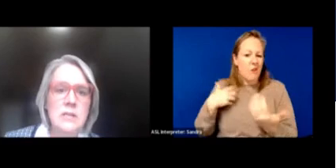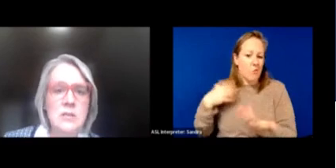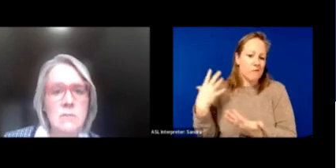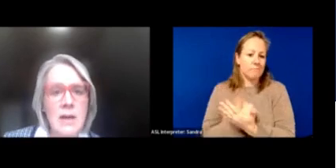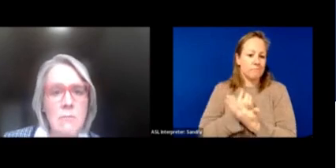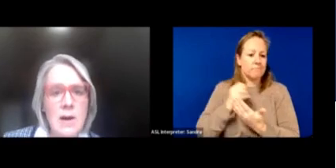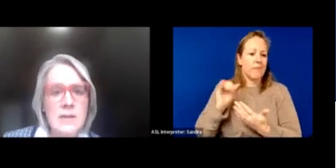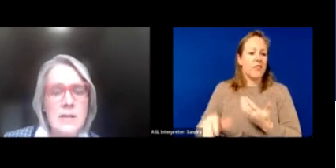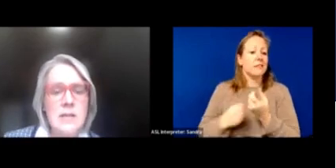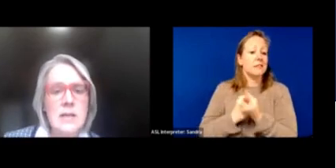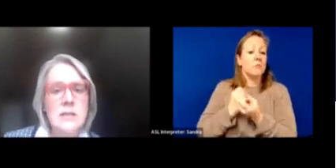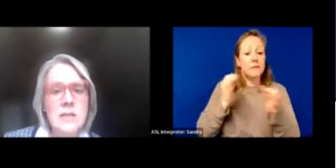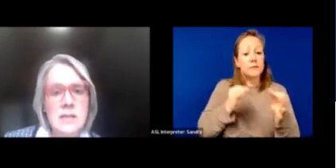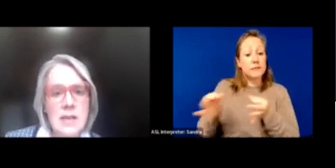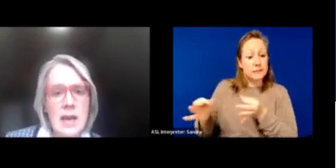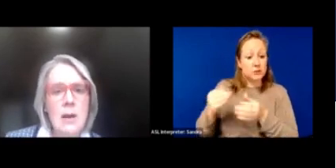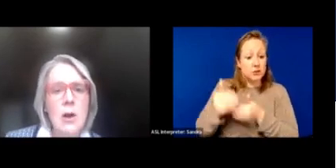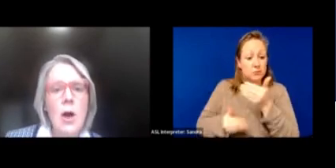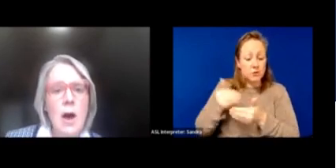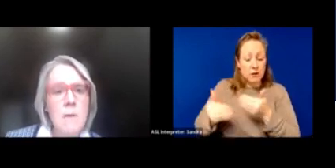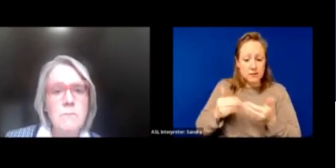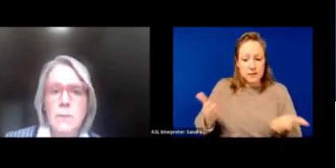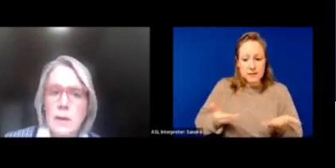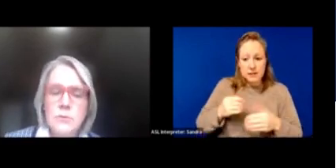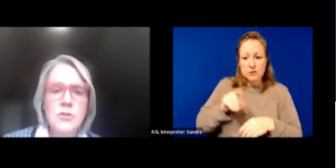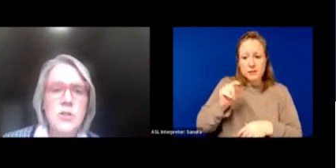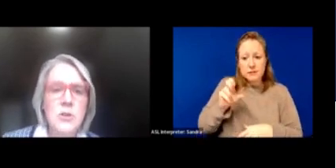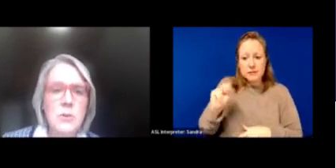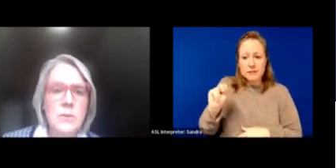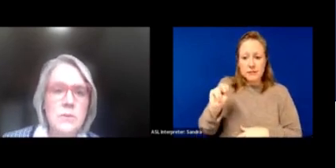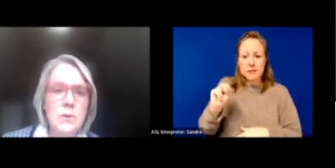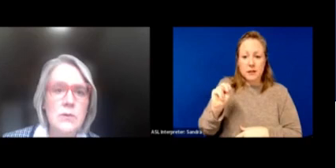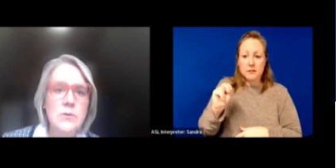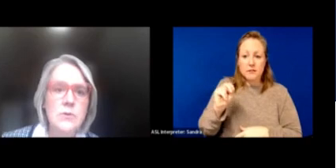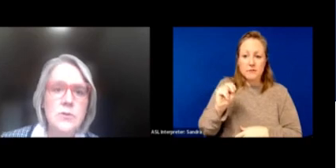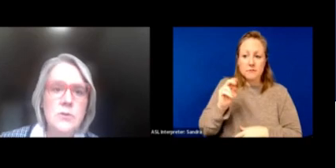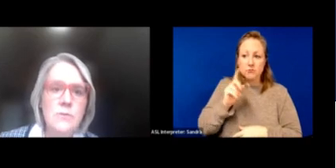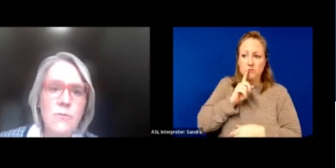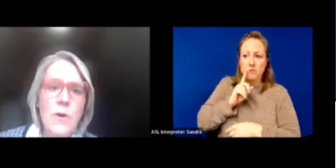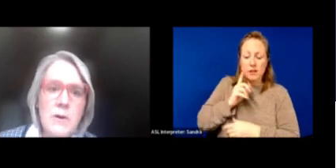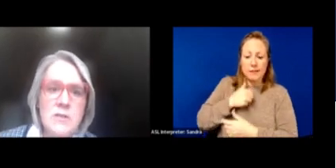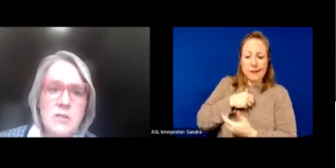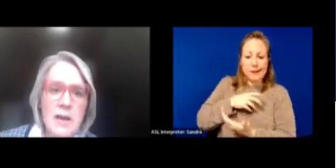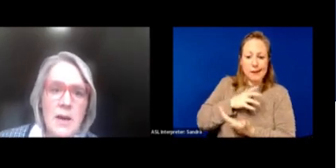decision making process in Tennessee to for a person to be